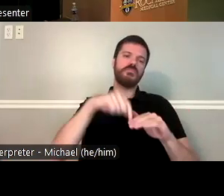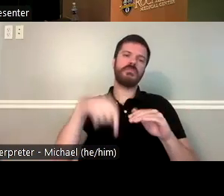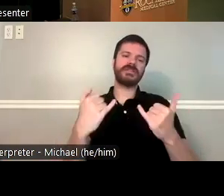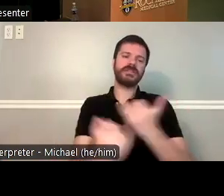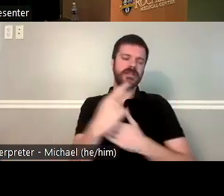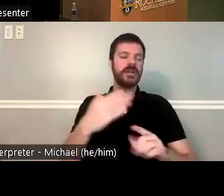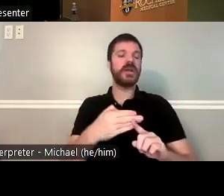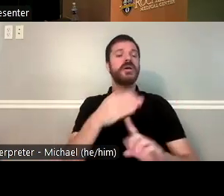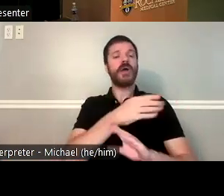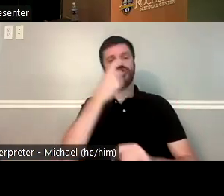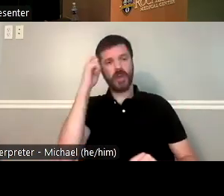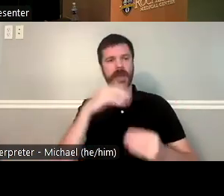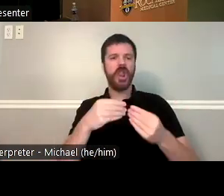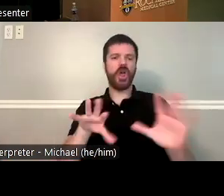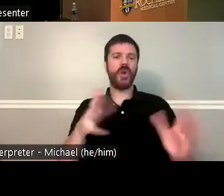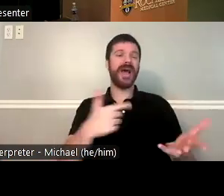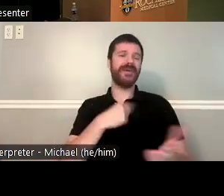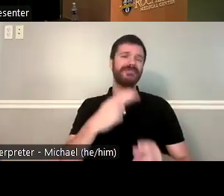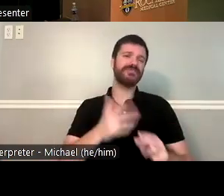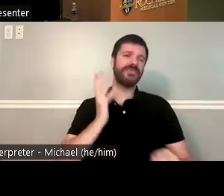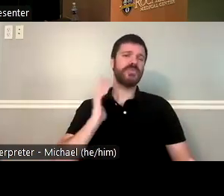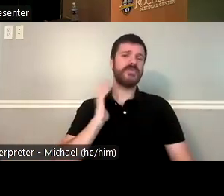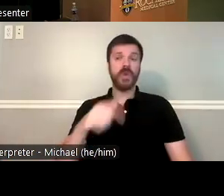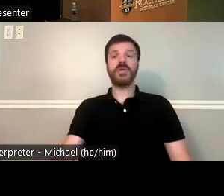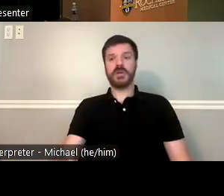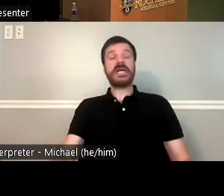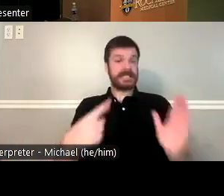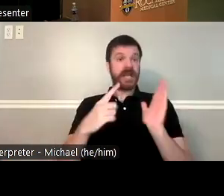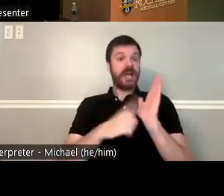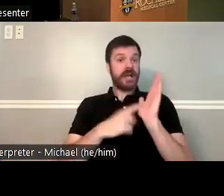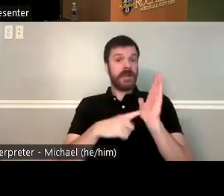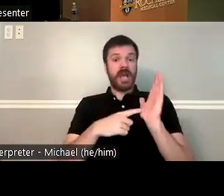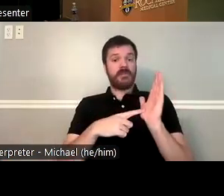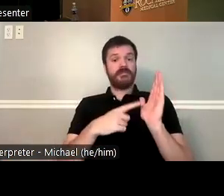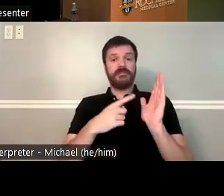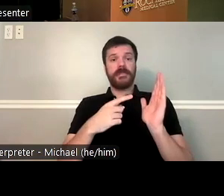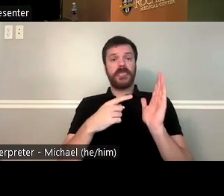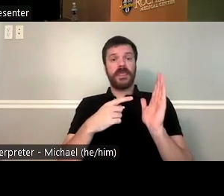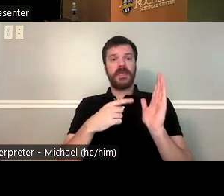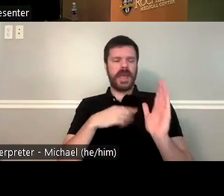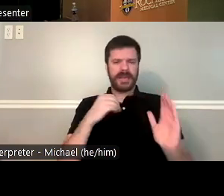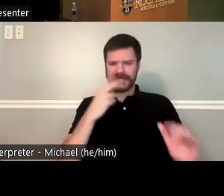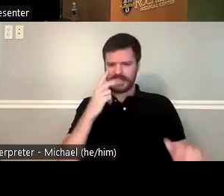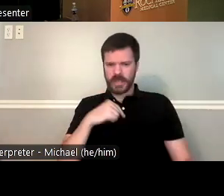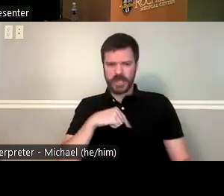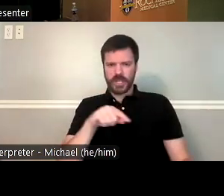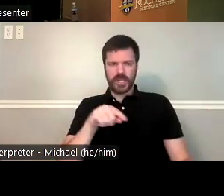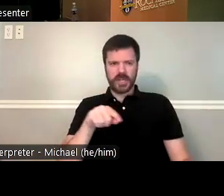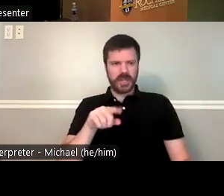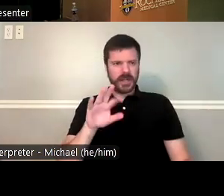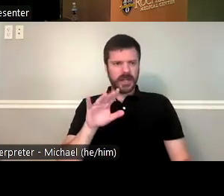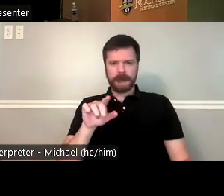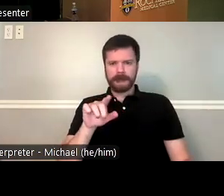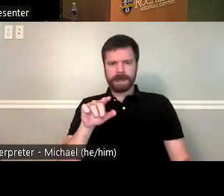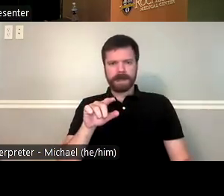we see and I mentioned it earlier sometimes it will go and I'll just uh let me see where I am um